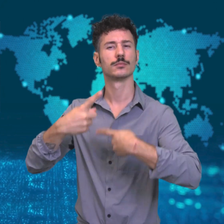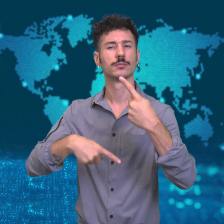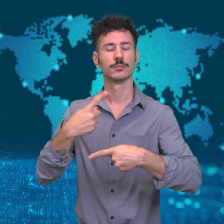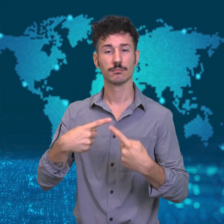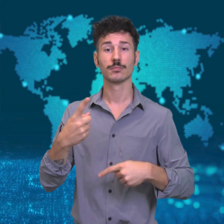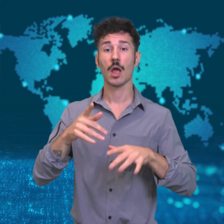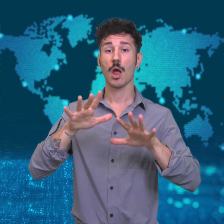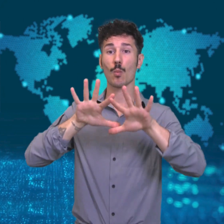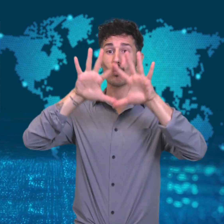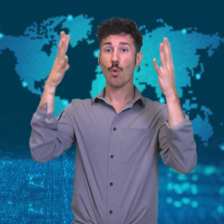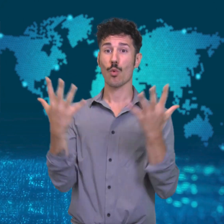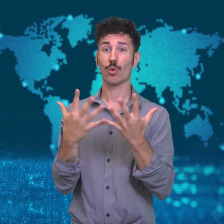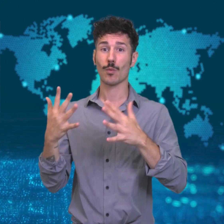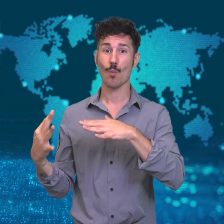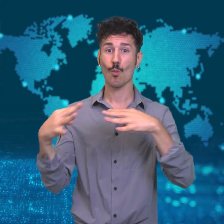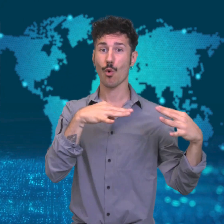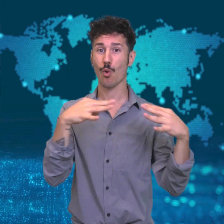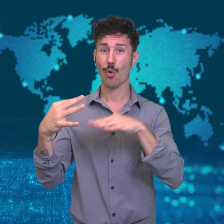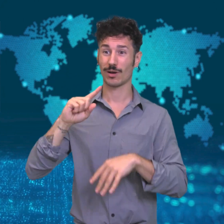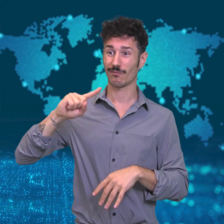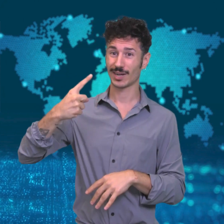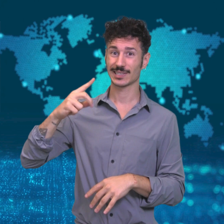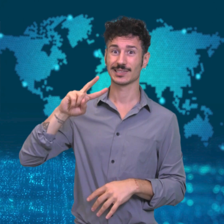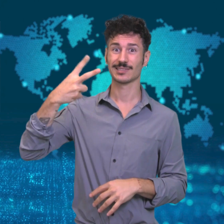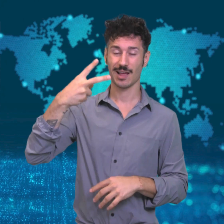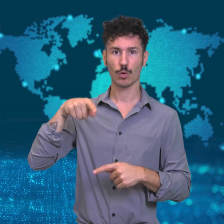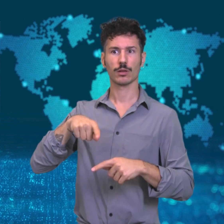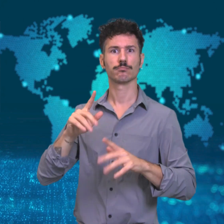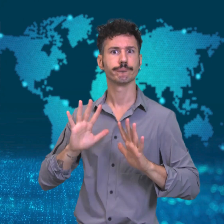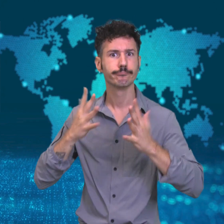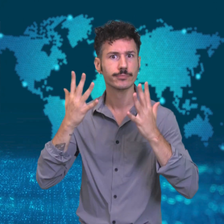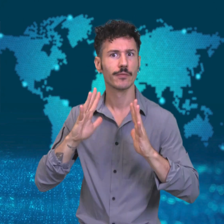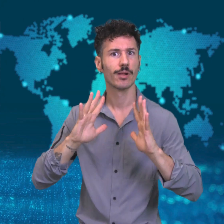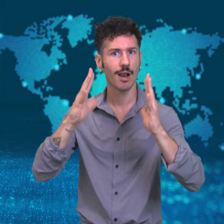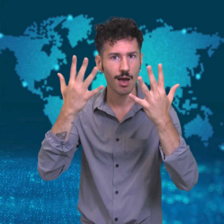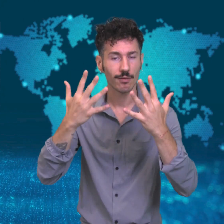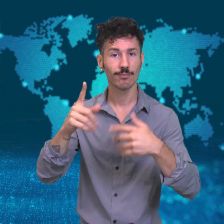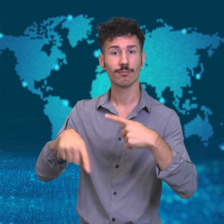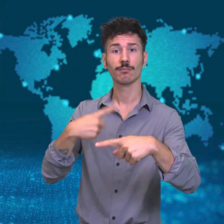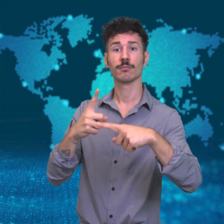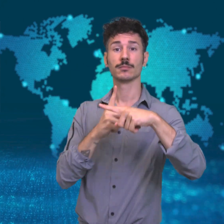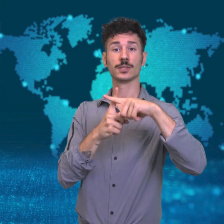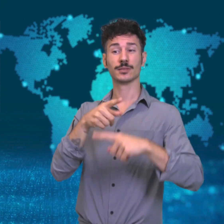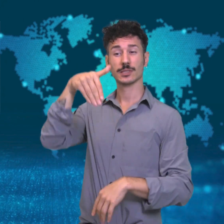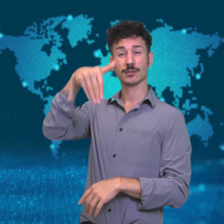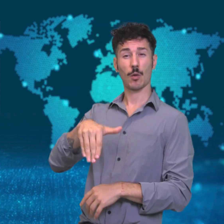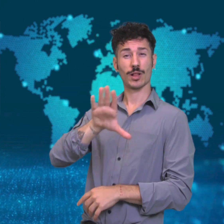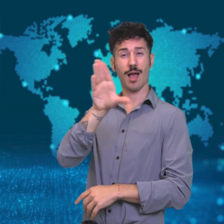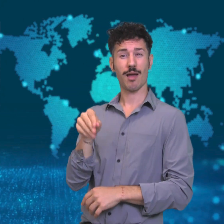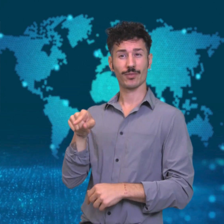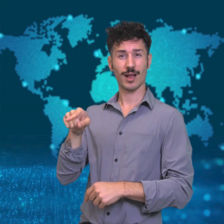extreme discrimination during South Africa’s apartheid.